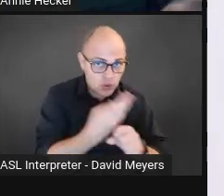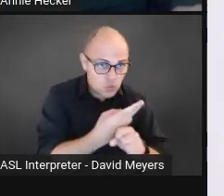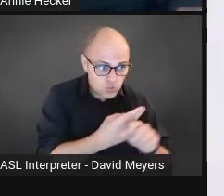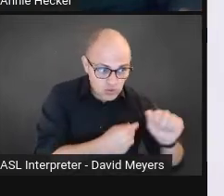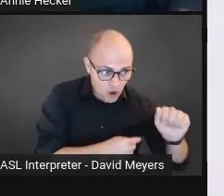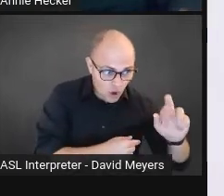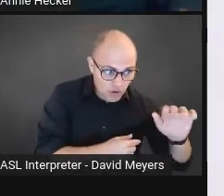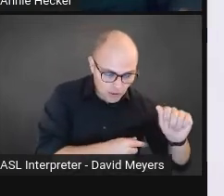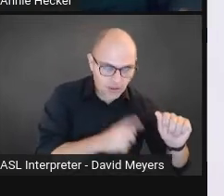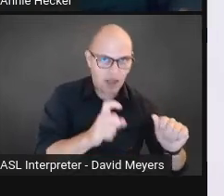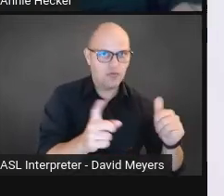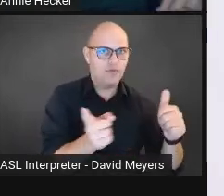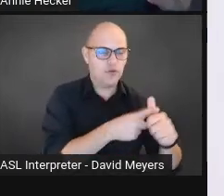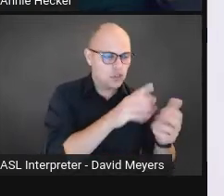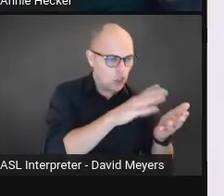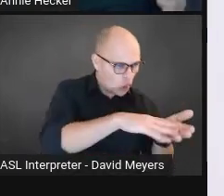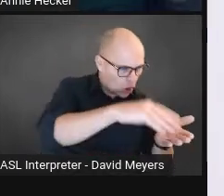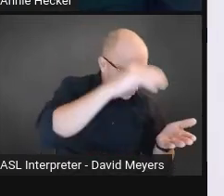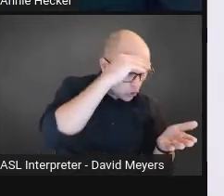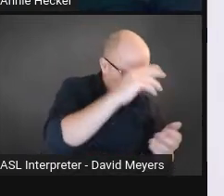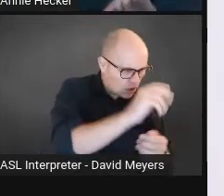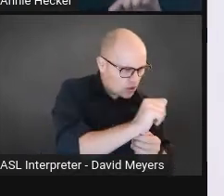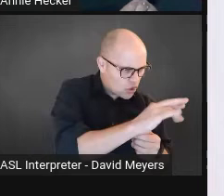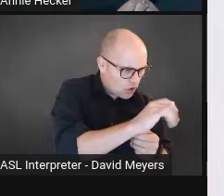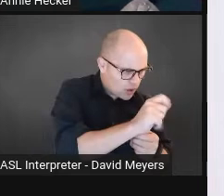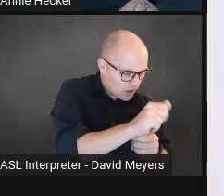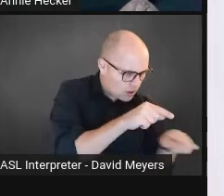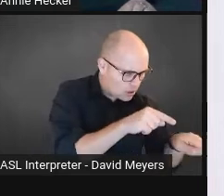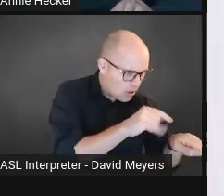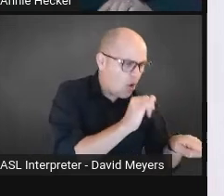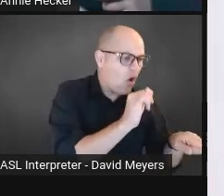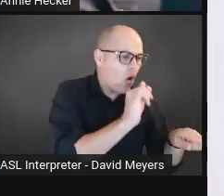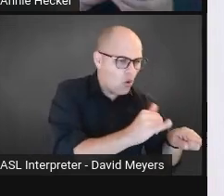the ARIA specification, figure out what the relationships are,